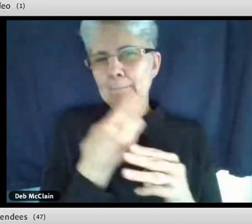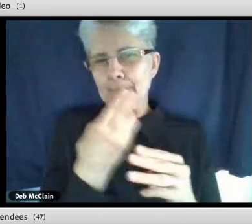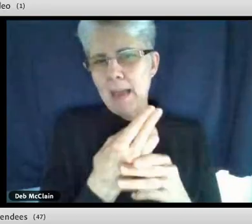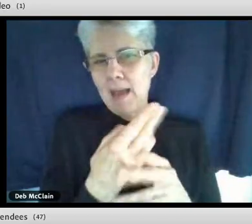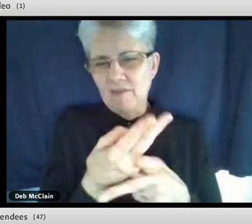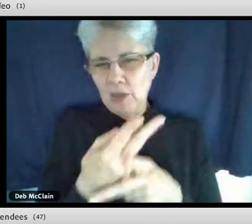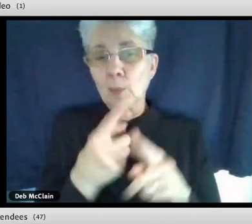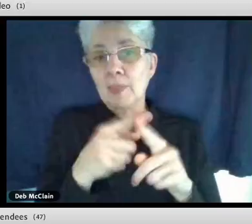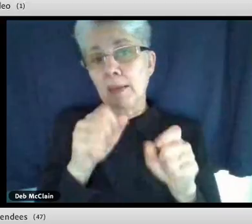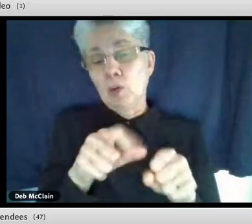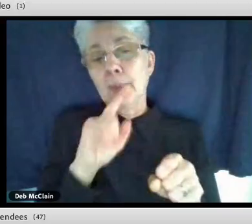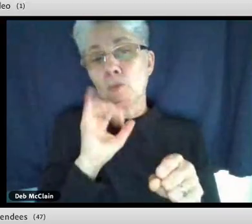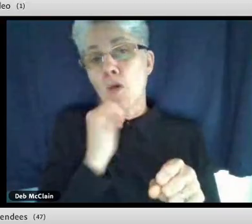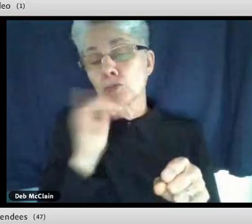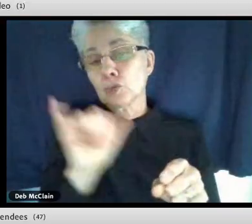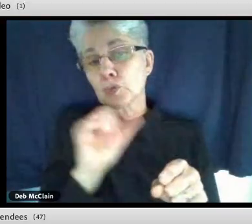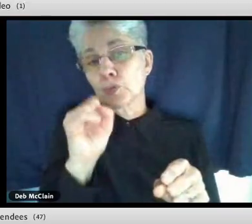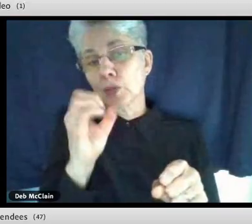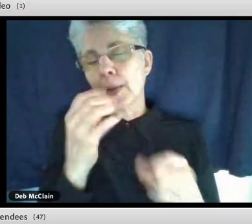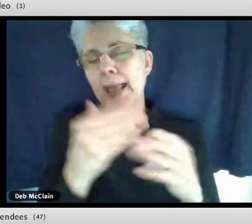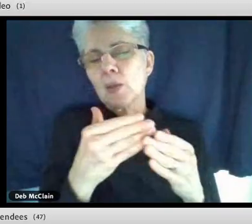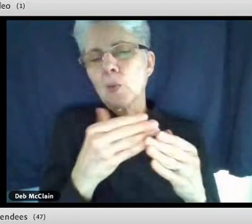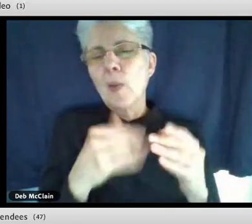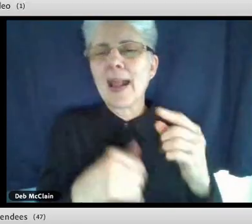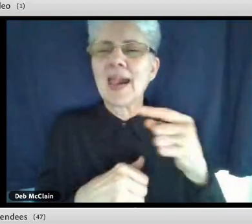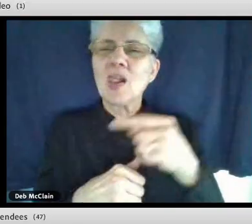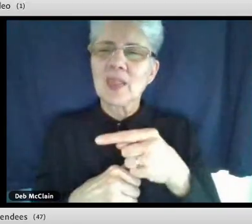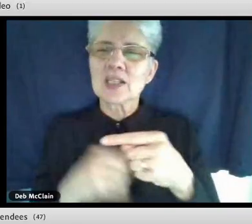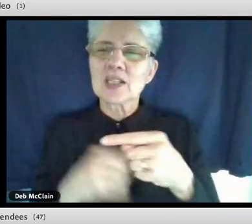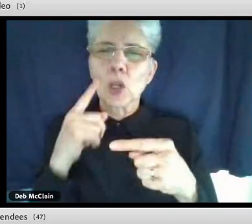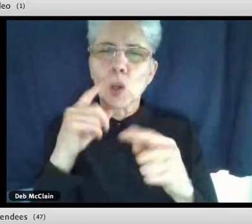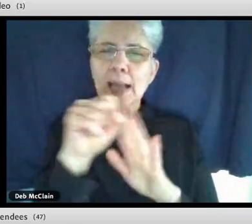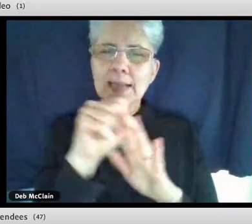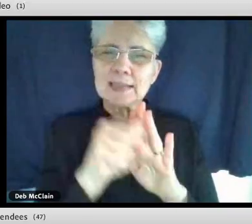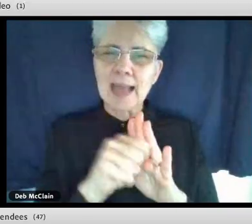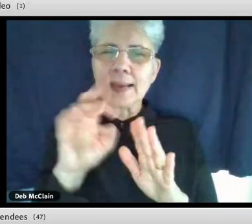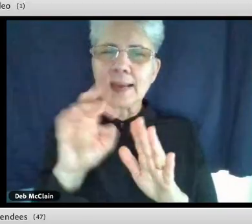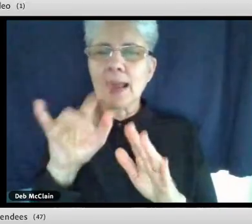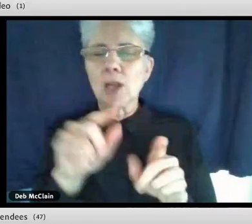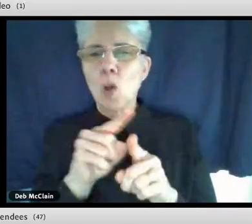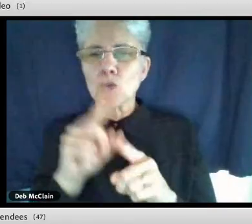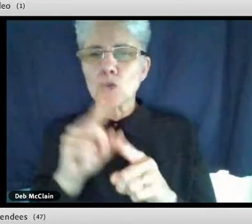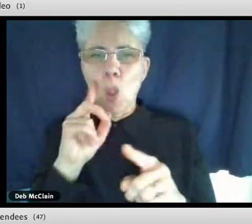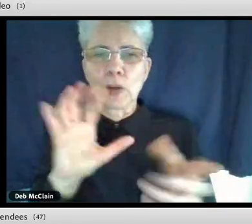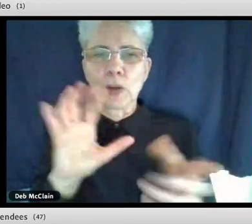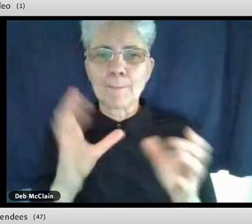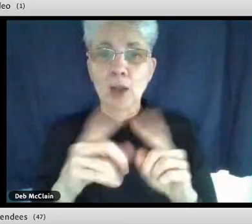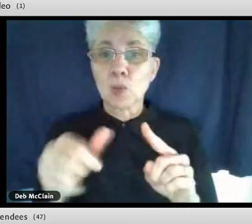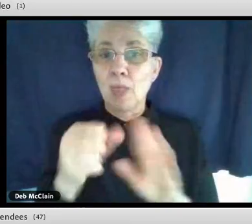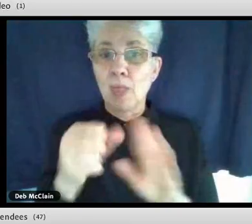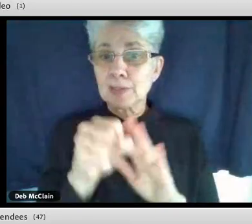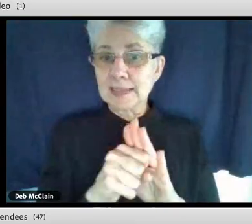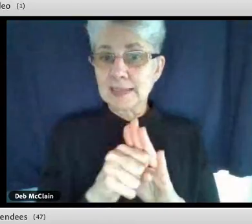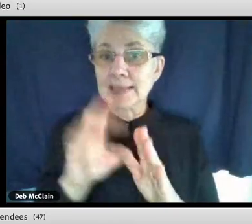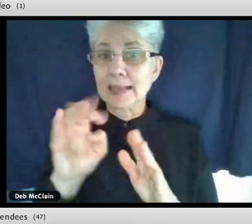but again, they can be wrong. So anyways, this one you can look at your state and county, and you can also look at it compared to other states and counties.